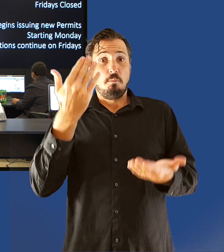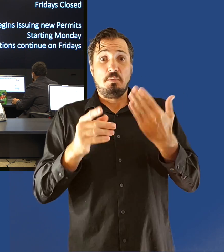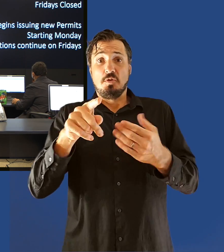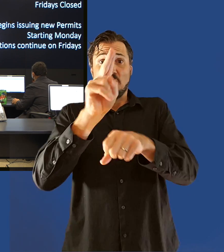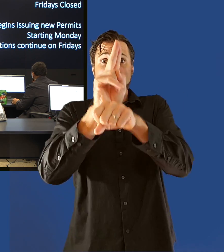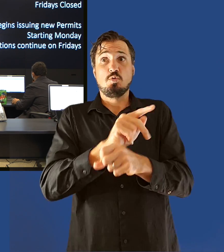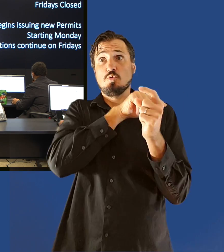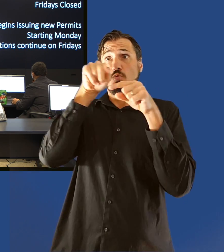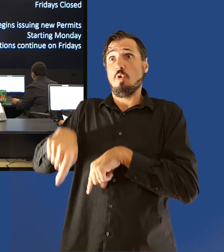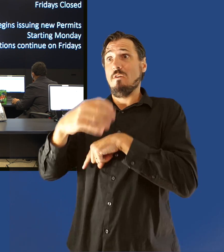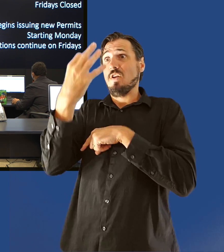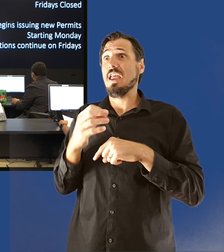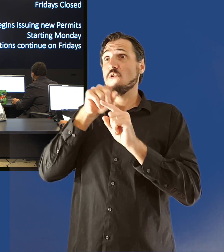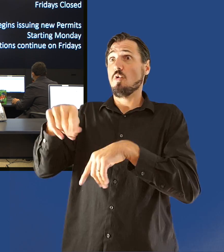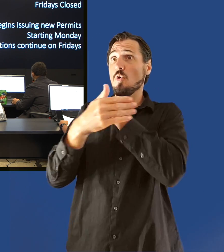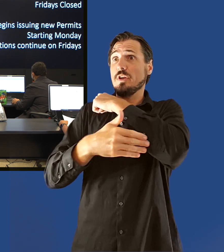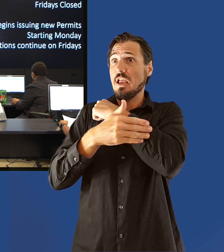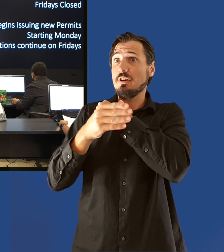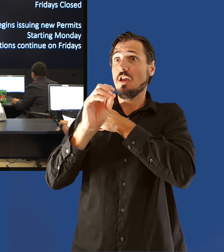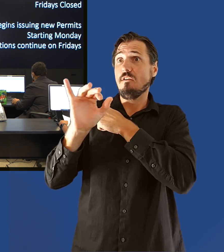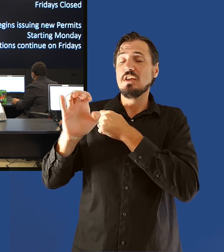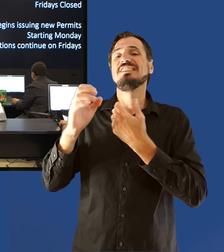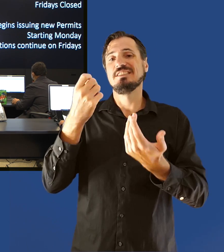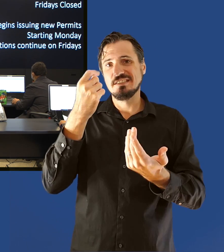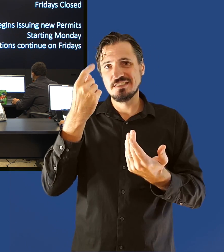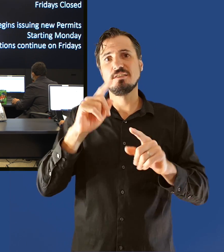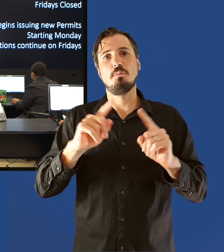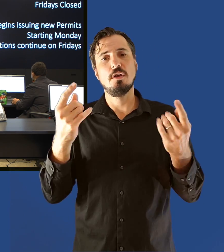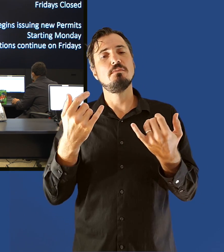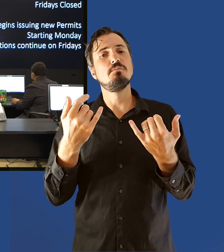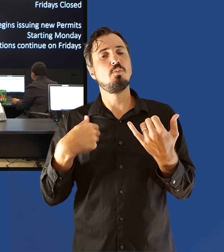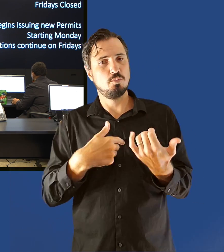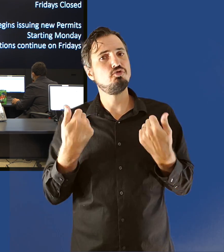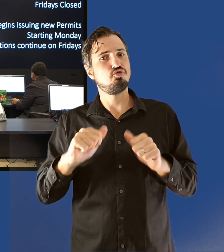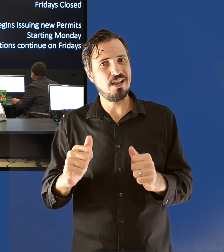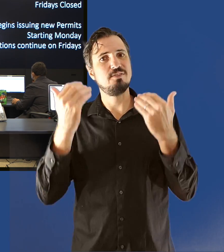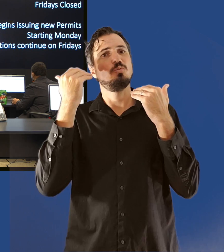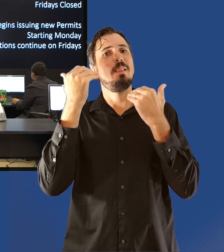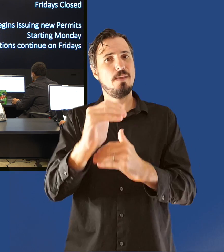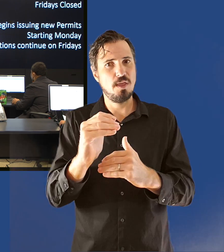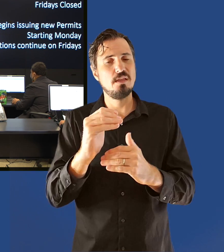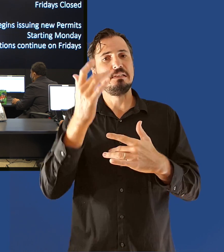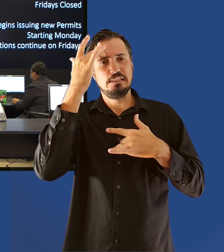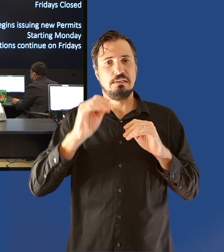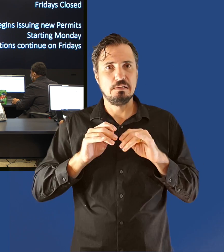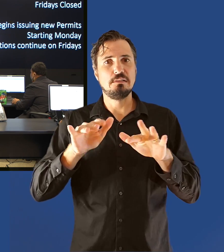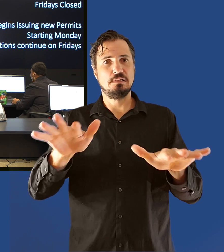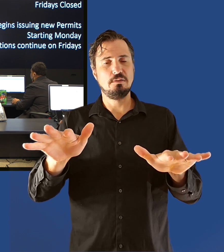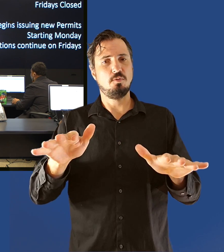However, we know that our targeted actions add up to larger impacts in our ability to reduce the risk of COVID-19.